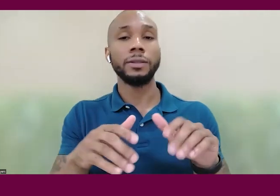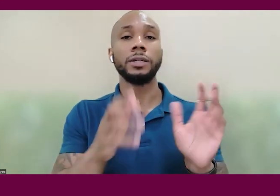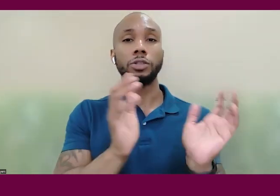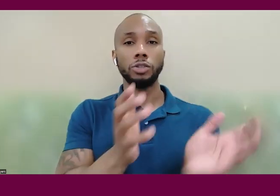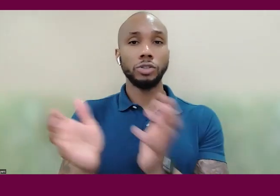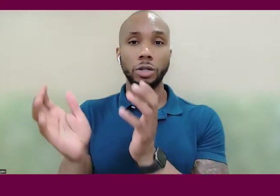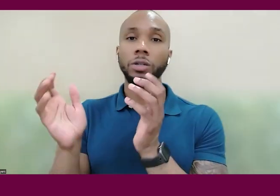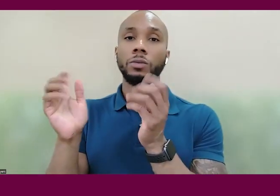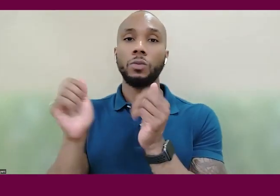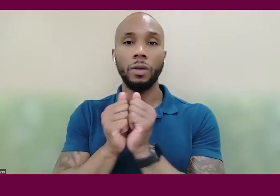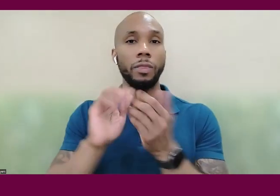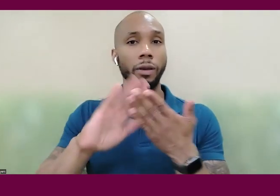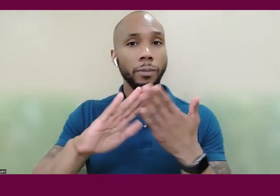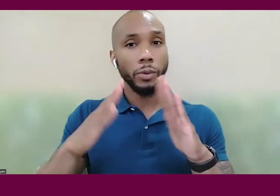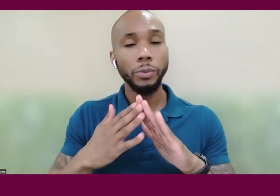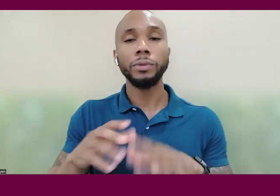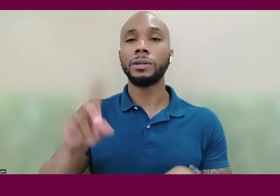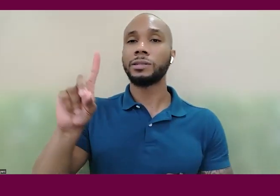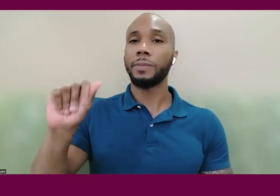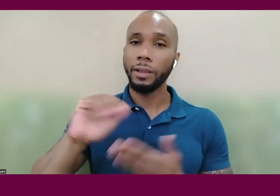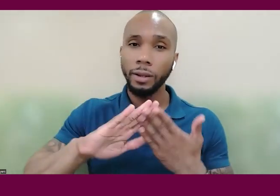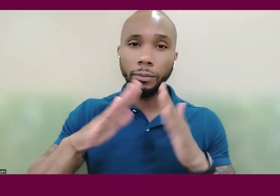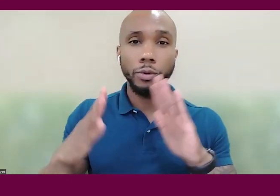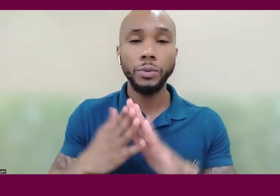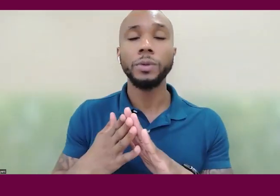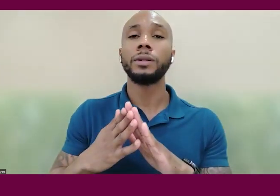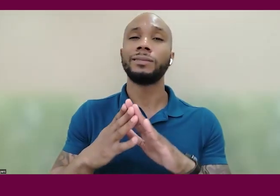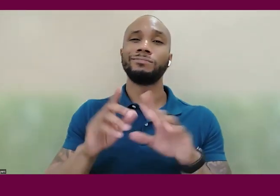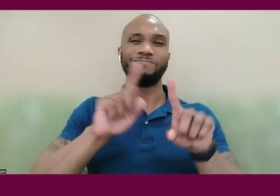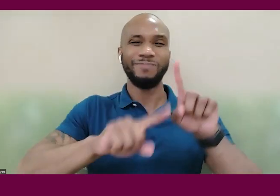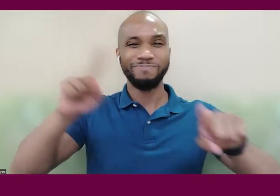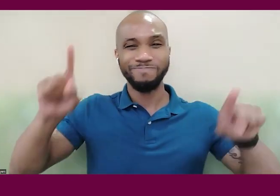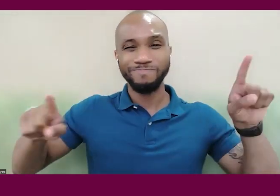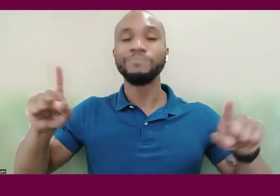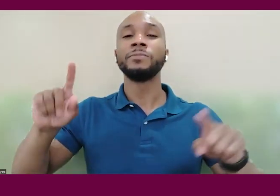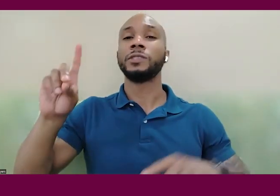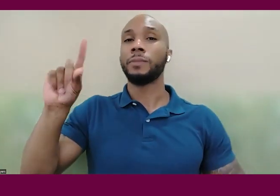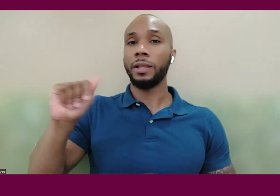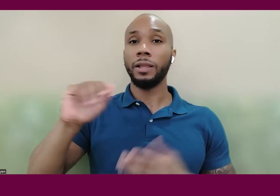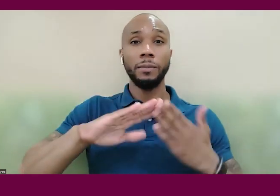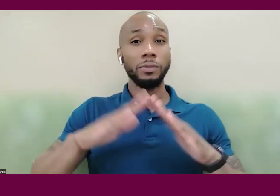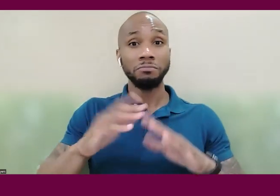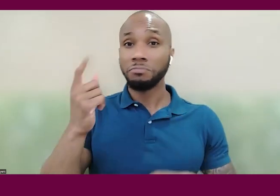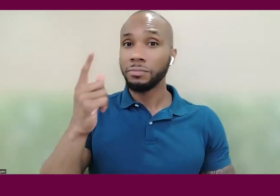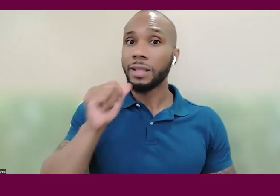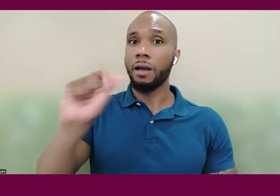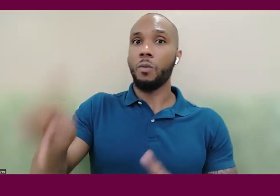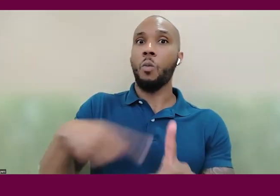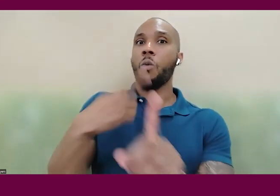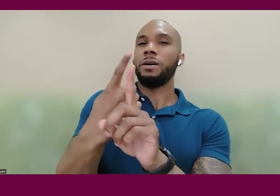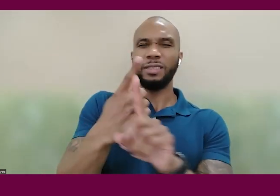to the community, to the disability community, various disability communities because there's not just one. There's several.